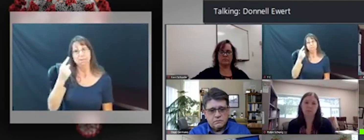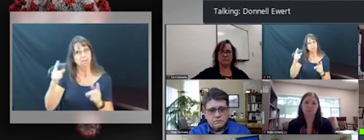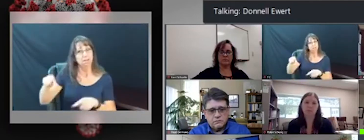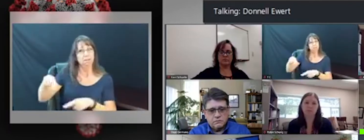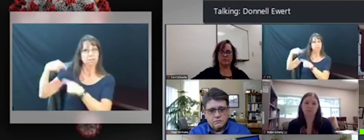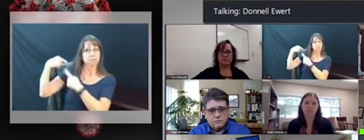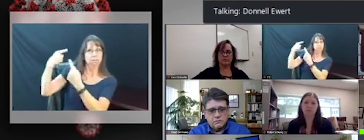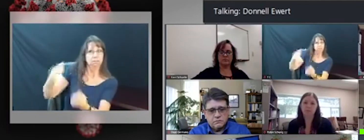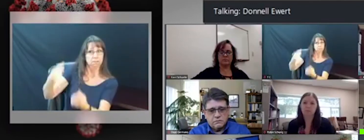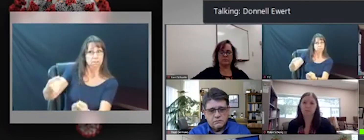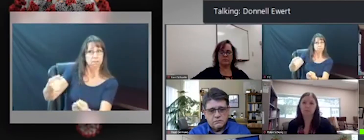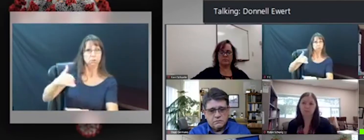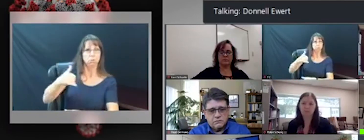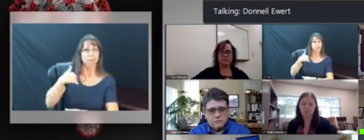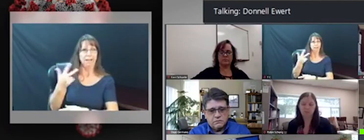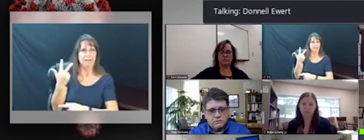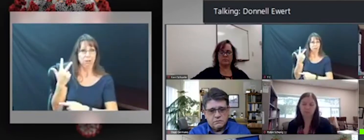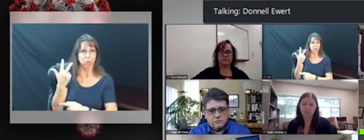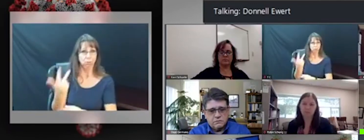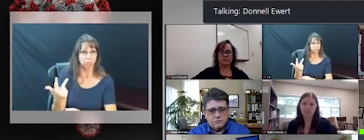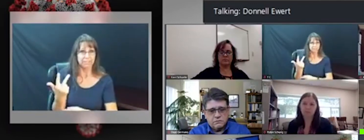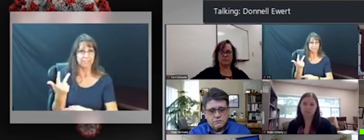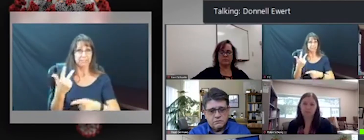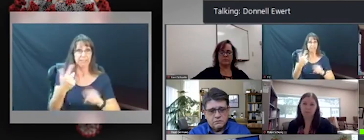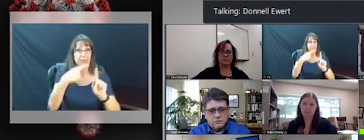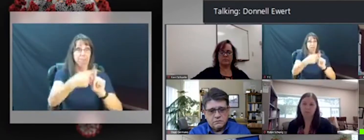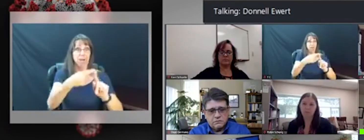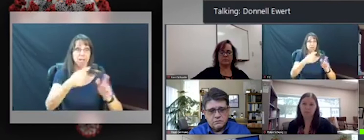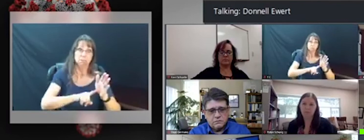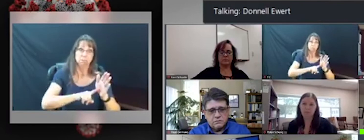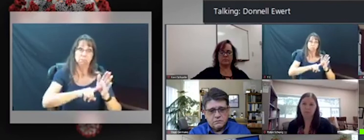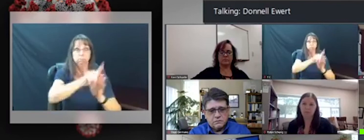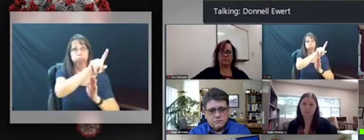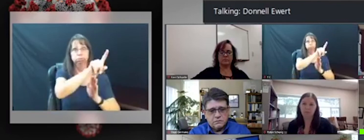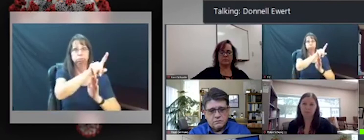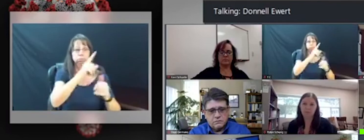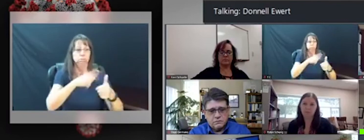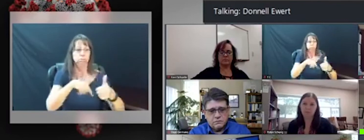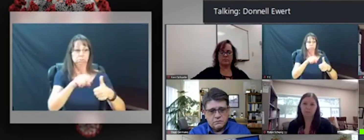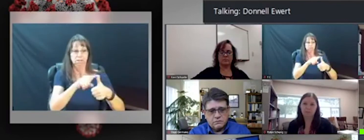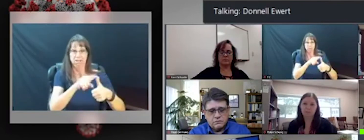Our first spike was at the very beginning there around very end of March when the COVID-19 first